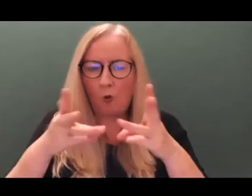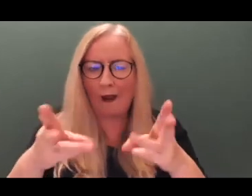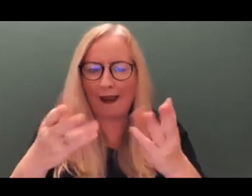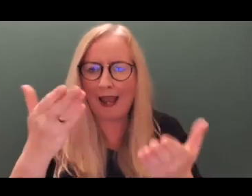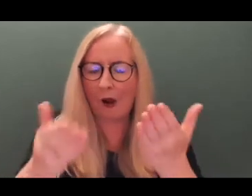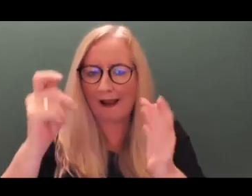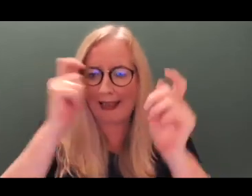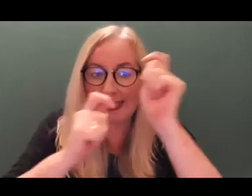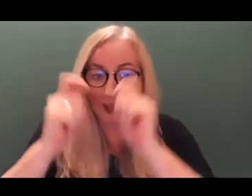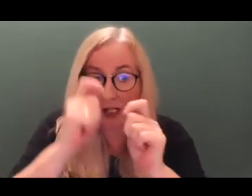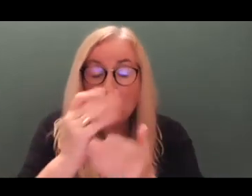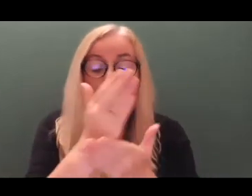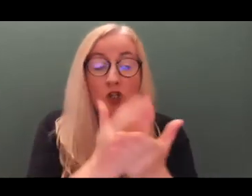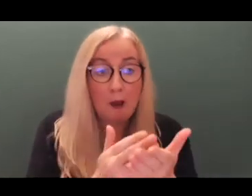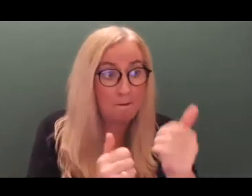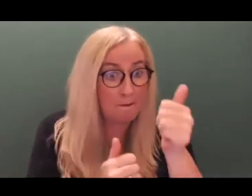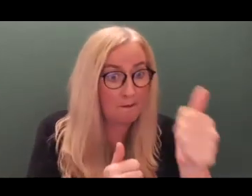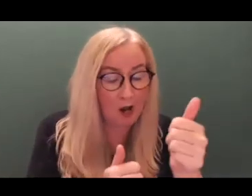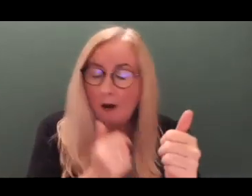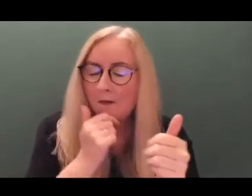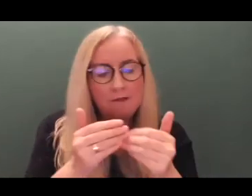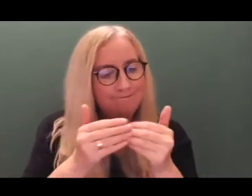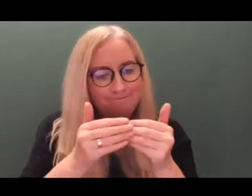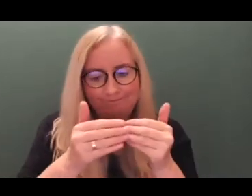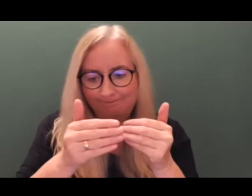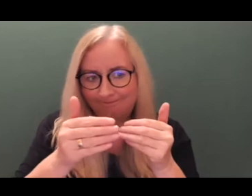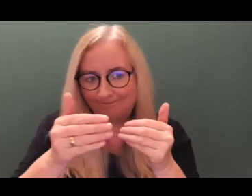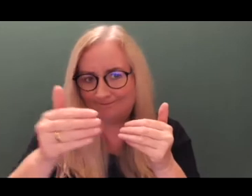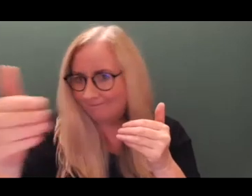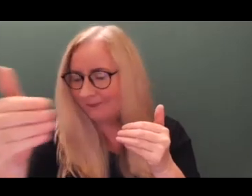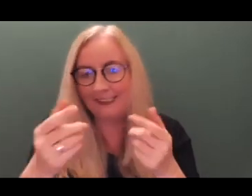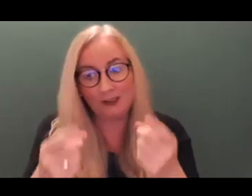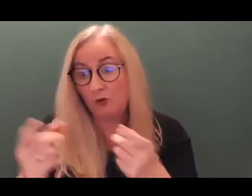do it really well but we have a long road yet to go. But I think we are on the way.